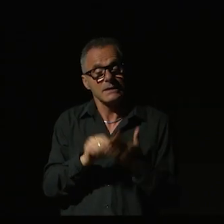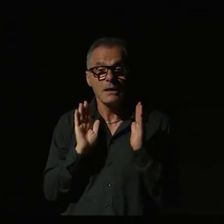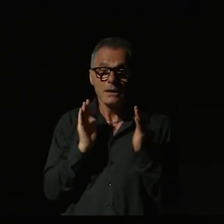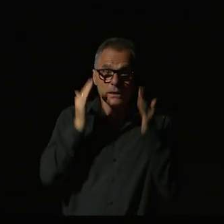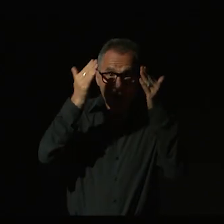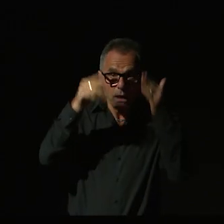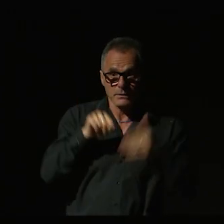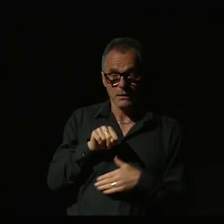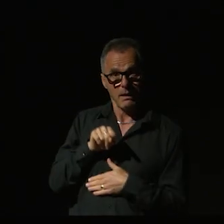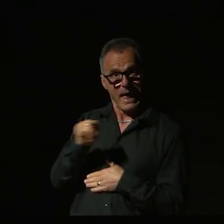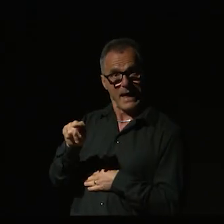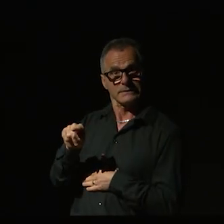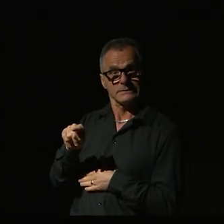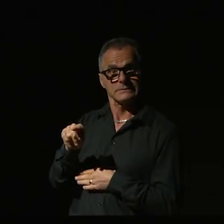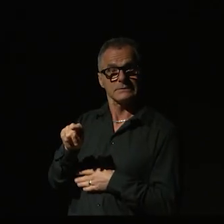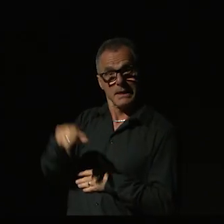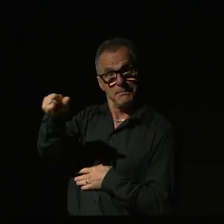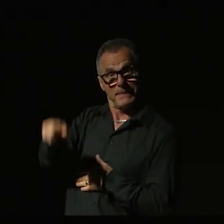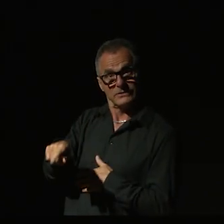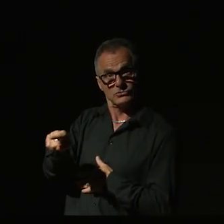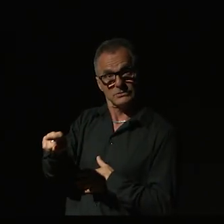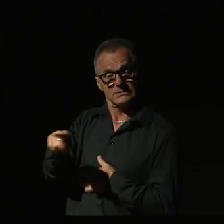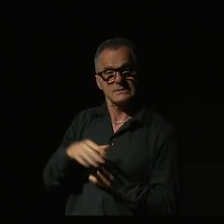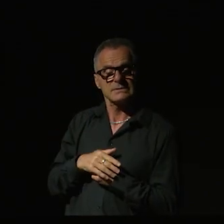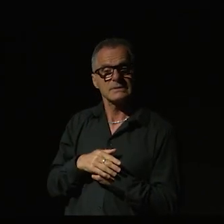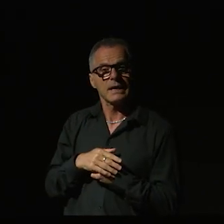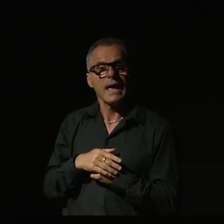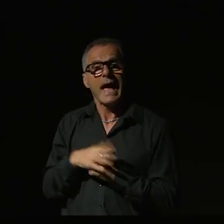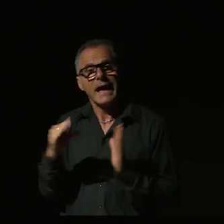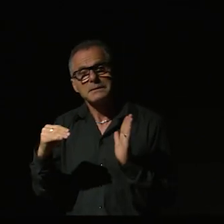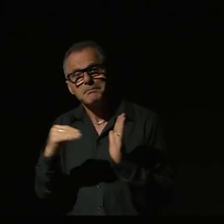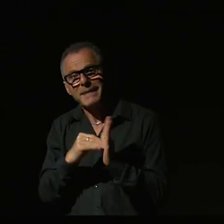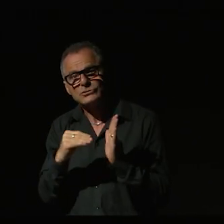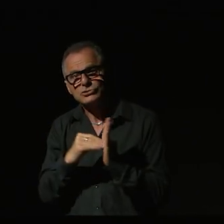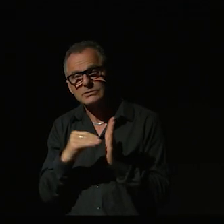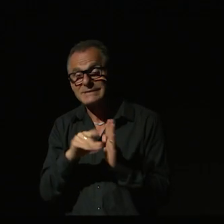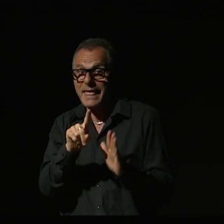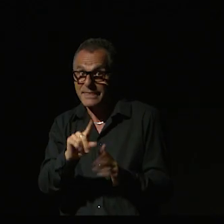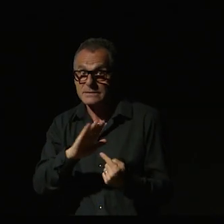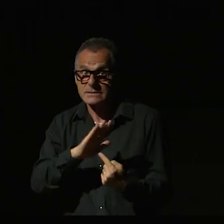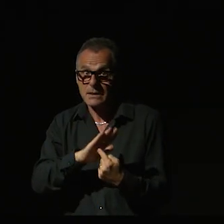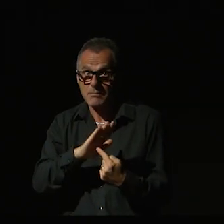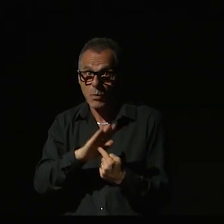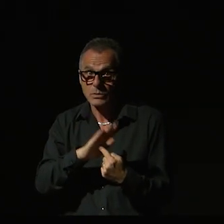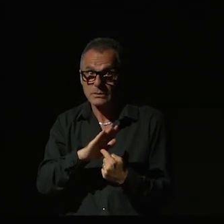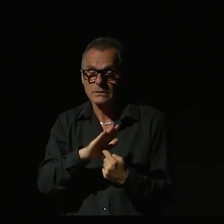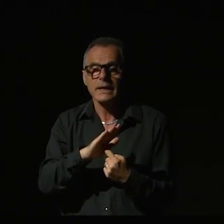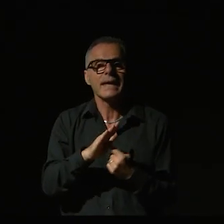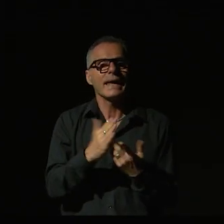and his agents and mentions, and that's probably the most important source in early biographies.